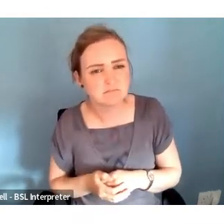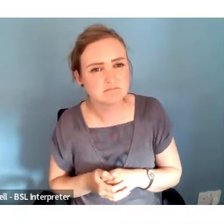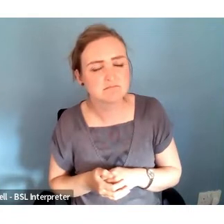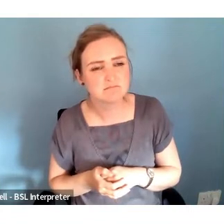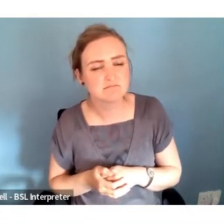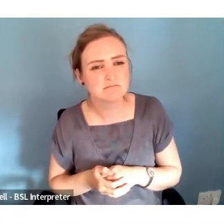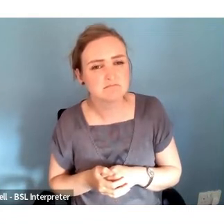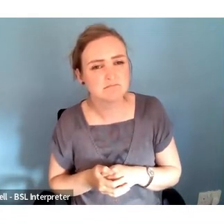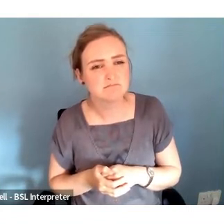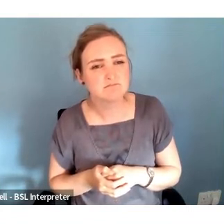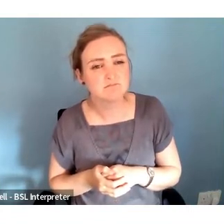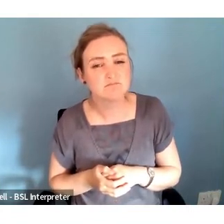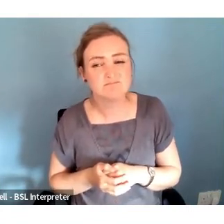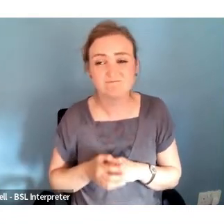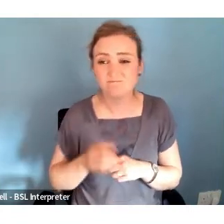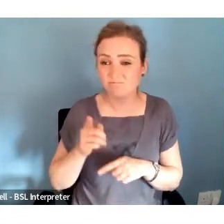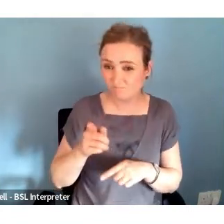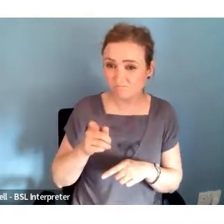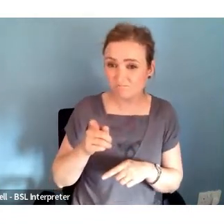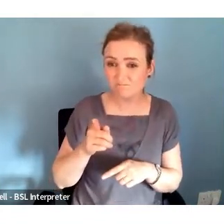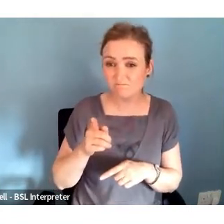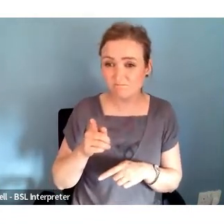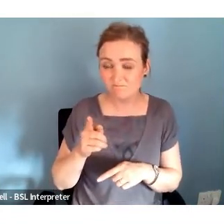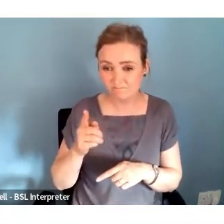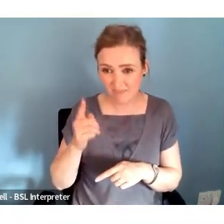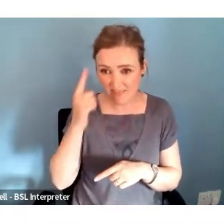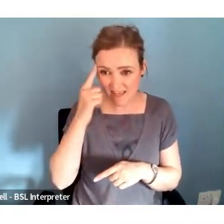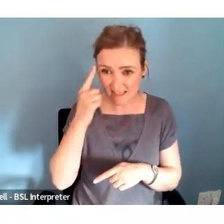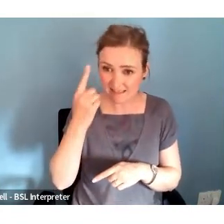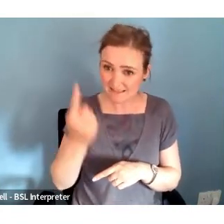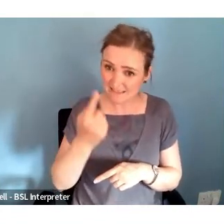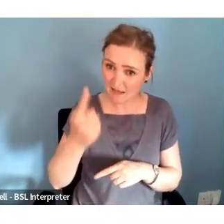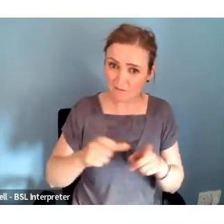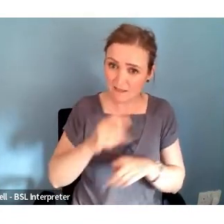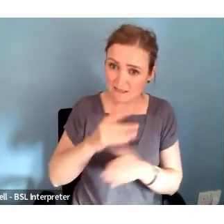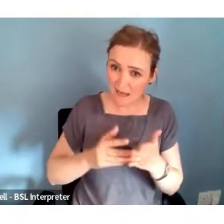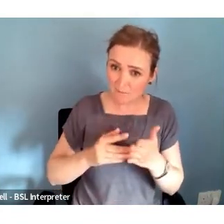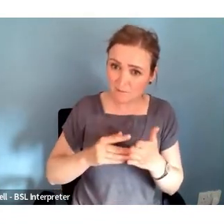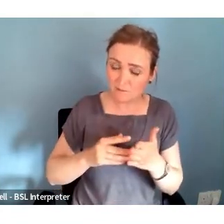: Do you consider yourself to be disabled in yes or no. Do you need any reasonable adjustments? Yes or no